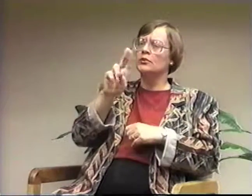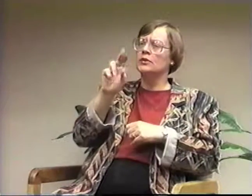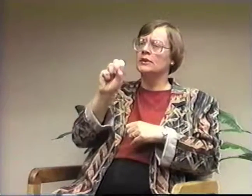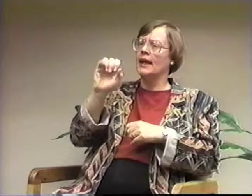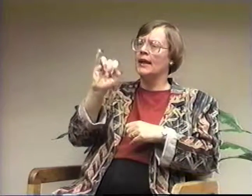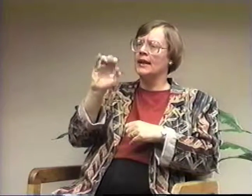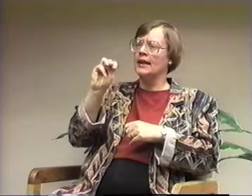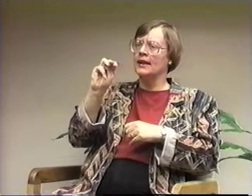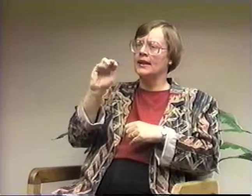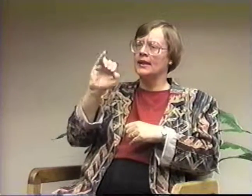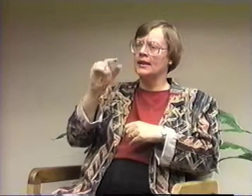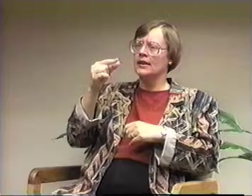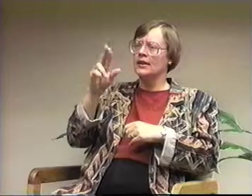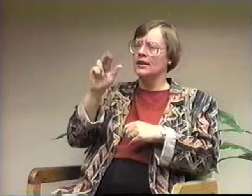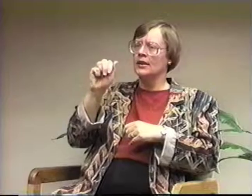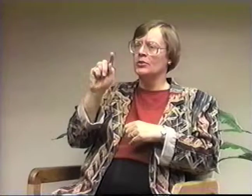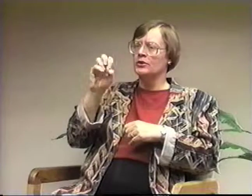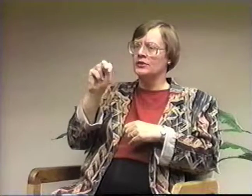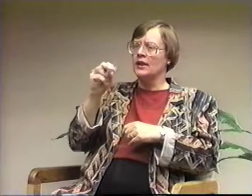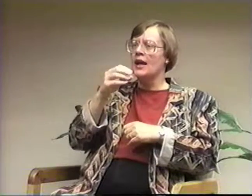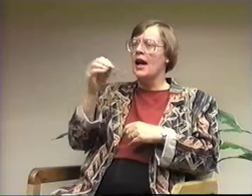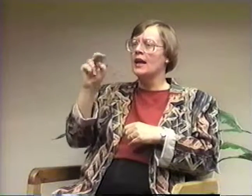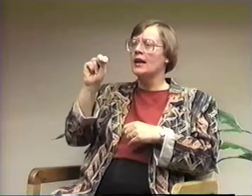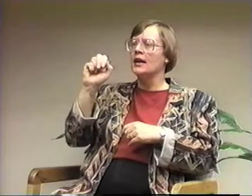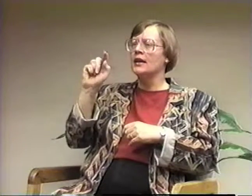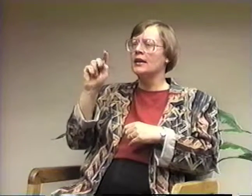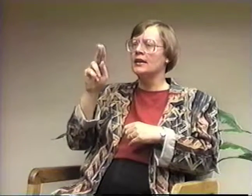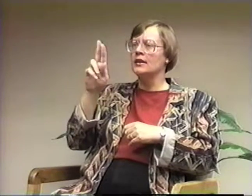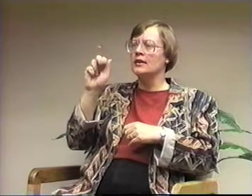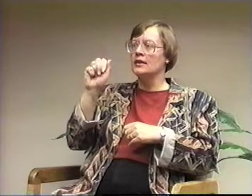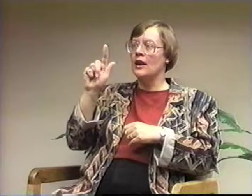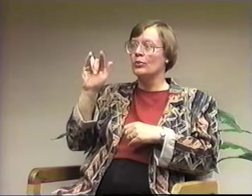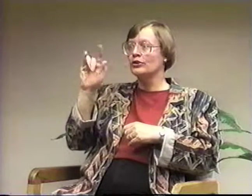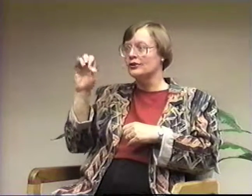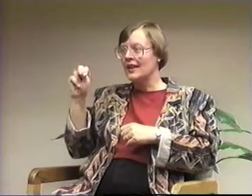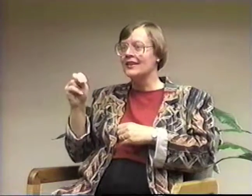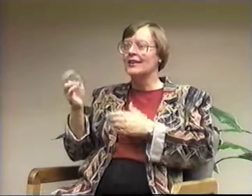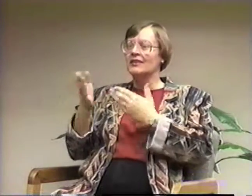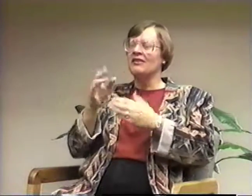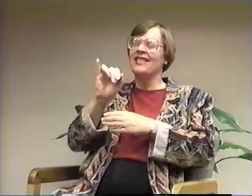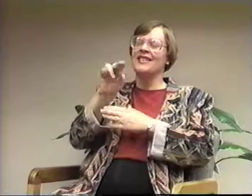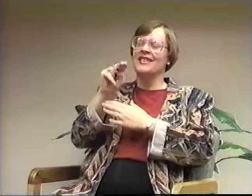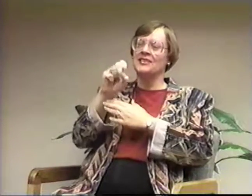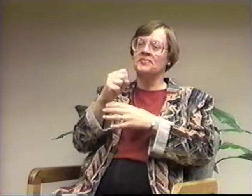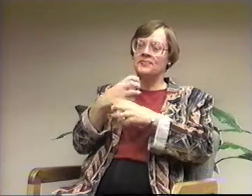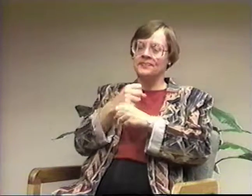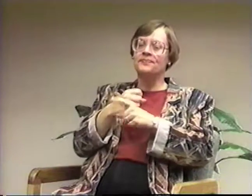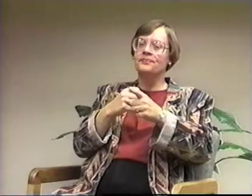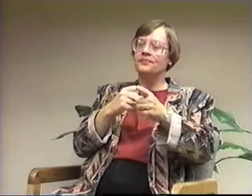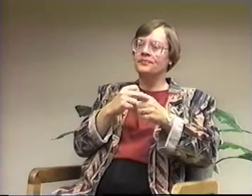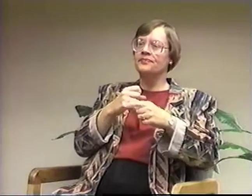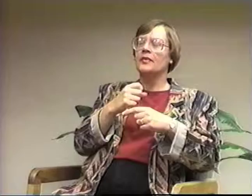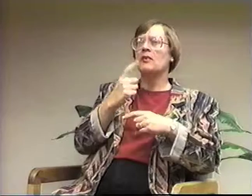working with United States Immigration and Naturalization Department.